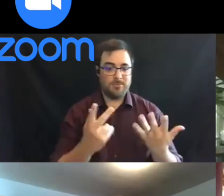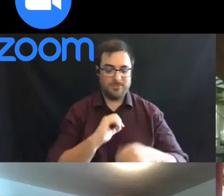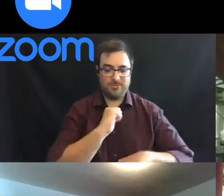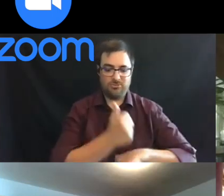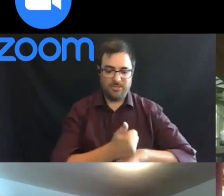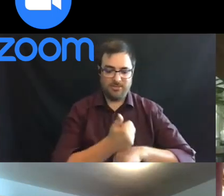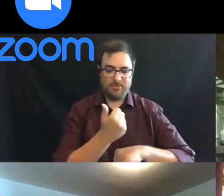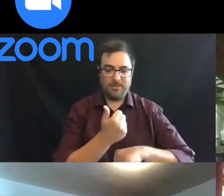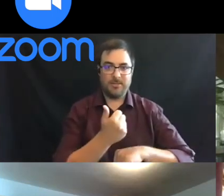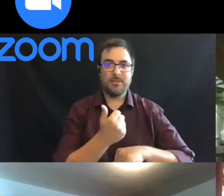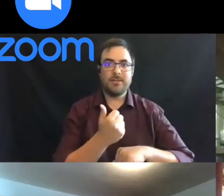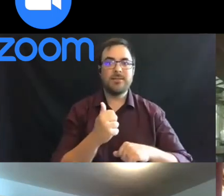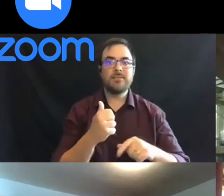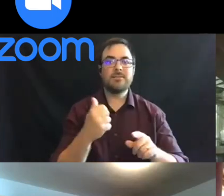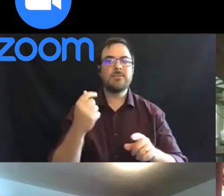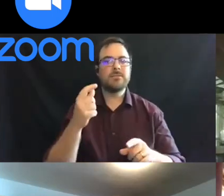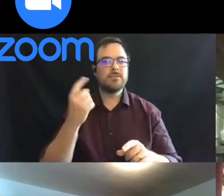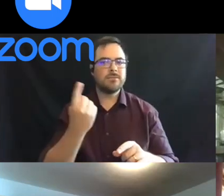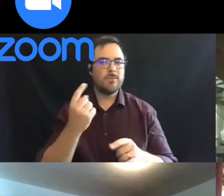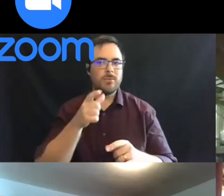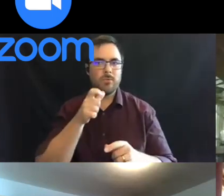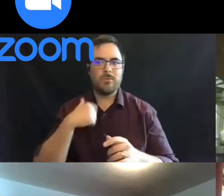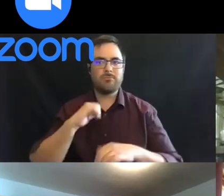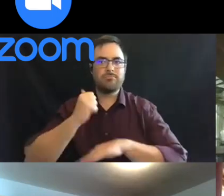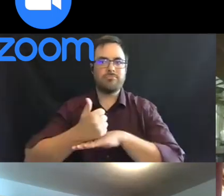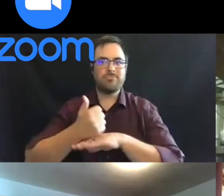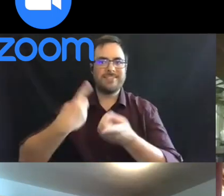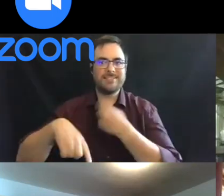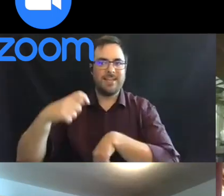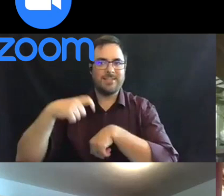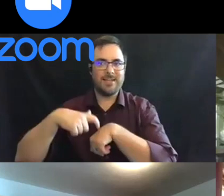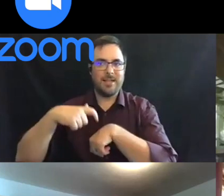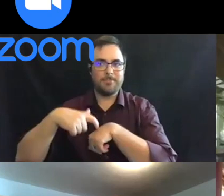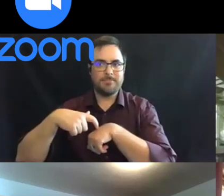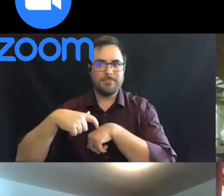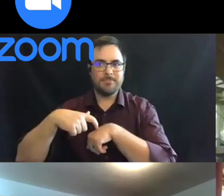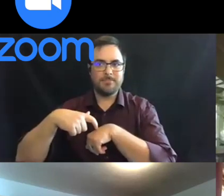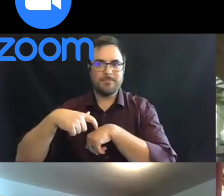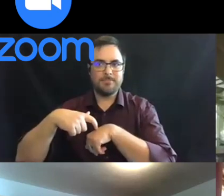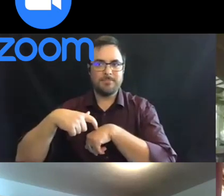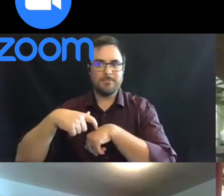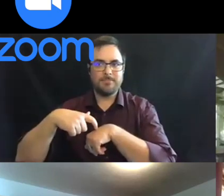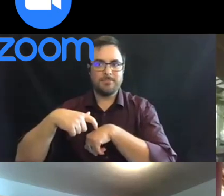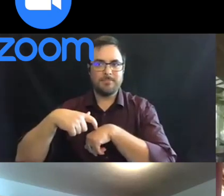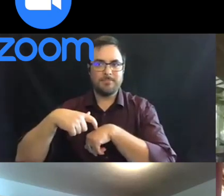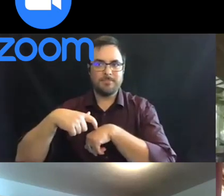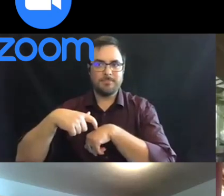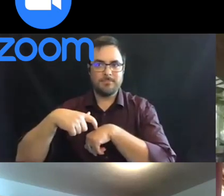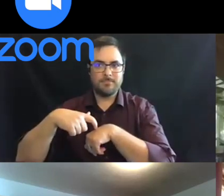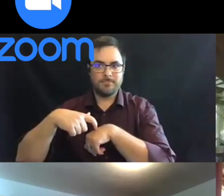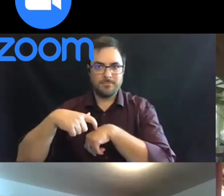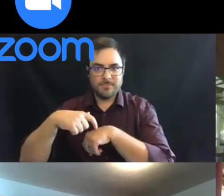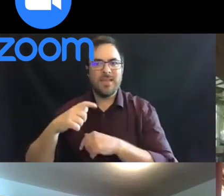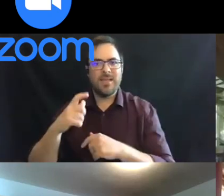from signing times. I think it's two semesters. I think it's equivalent to two semesters of